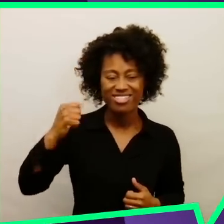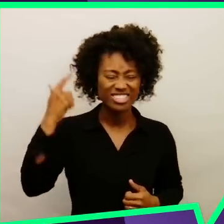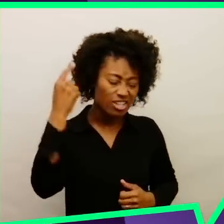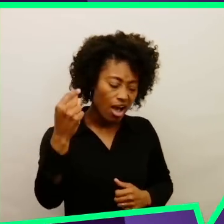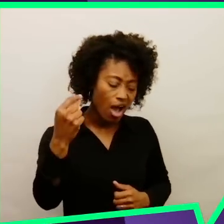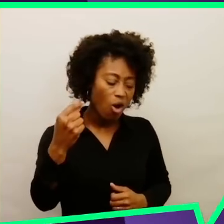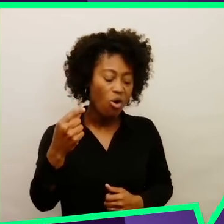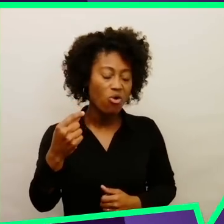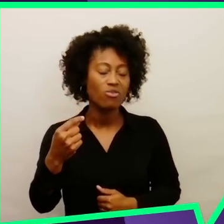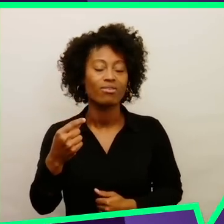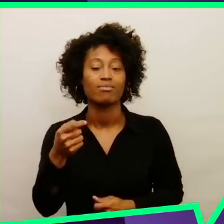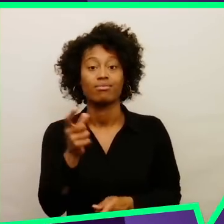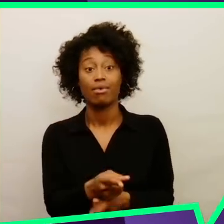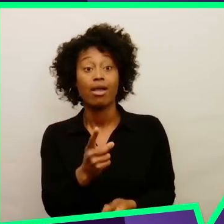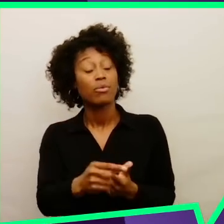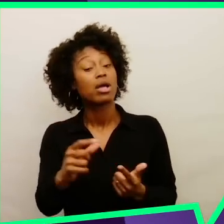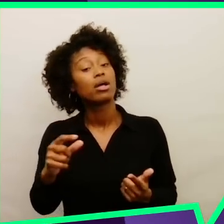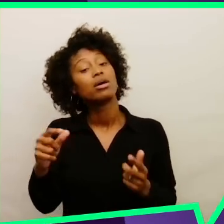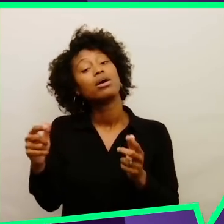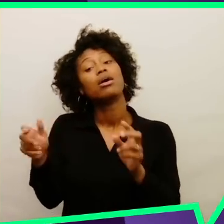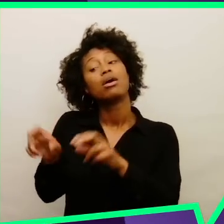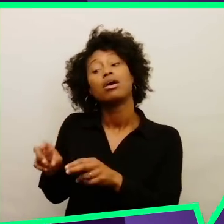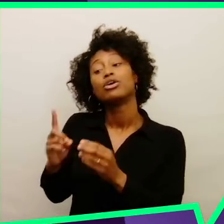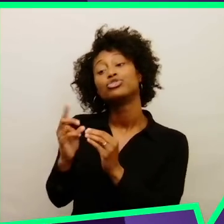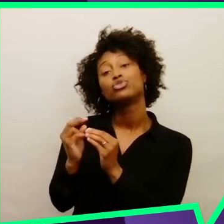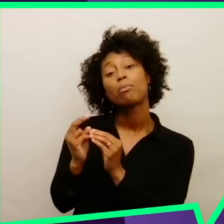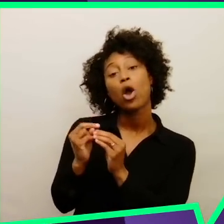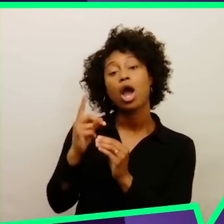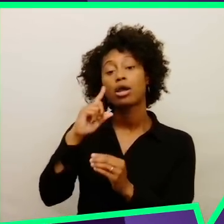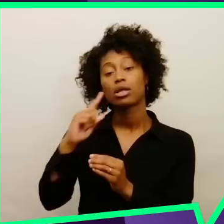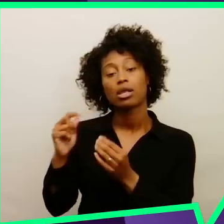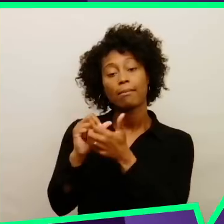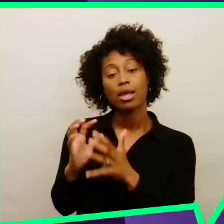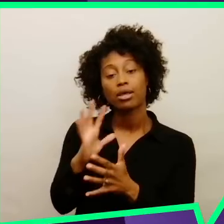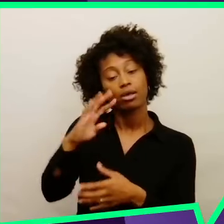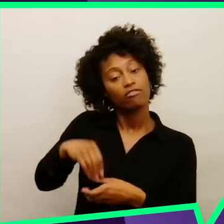Well, let's meet two more competitors that are going to make today's tournament even more fun.